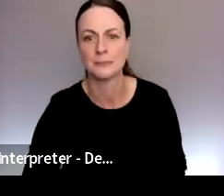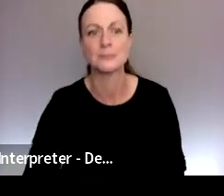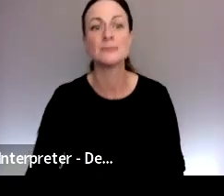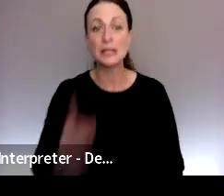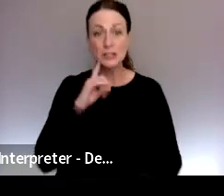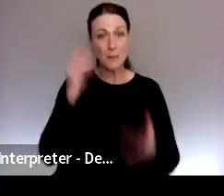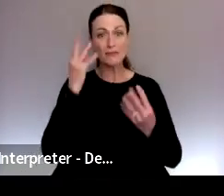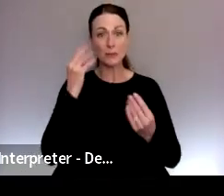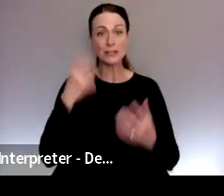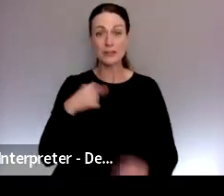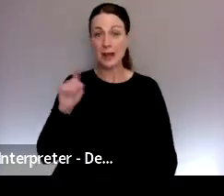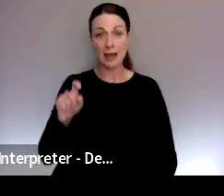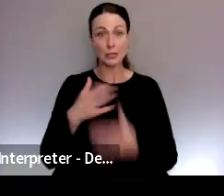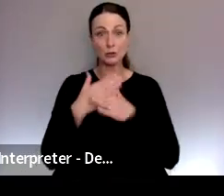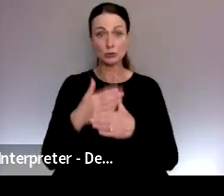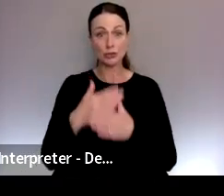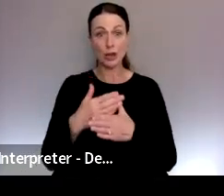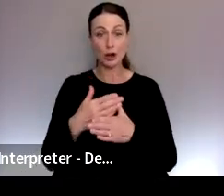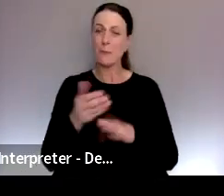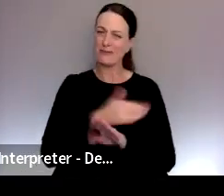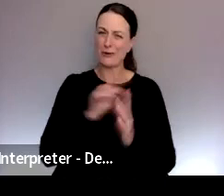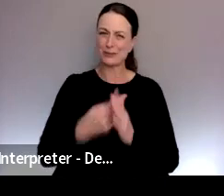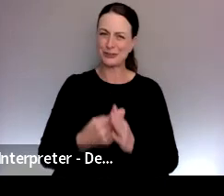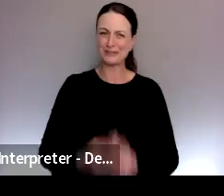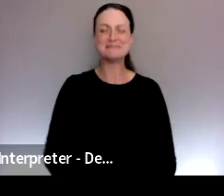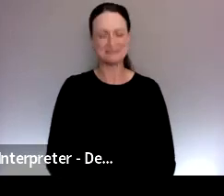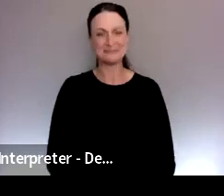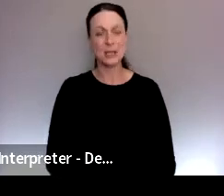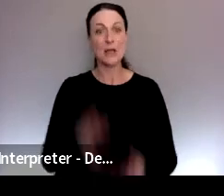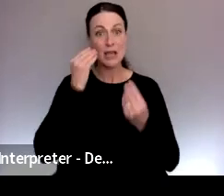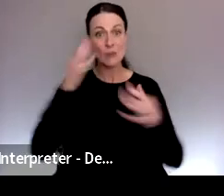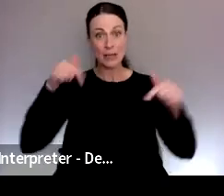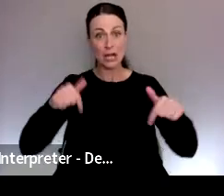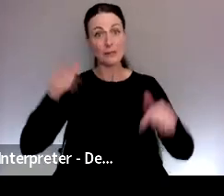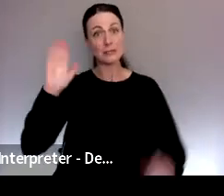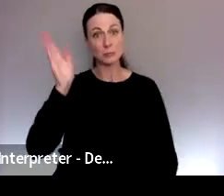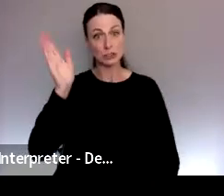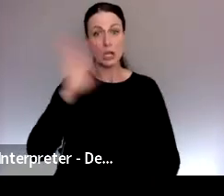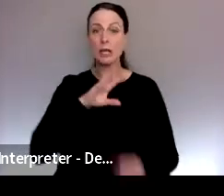just some information that I need to share. The information found in this presentation